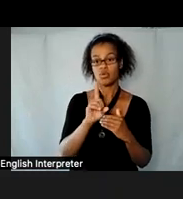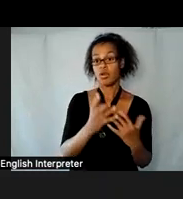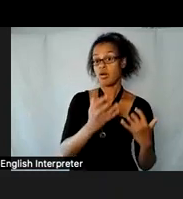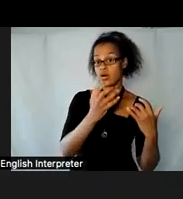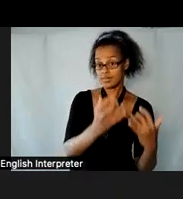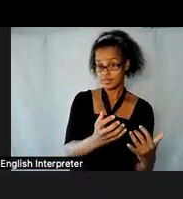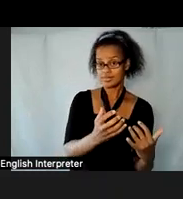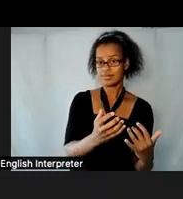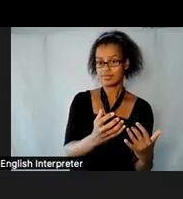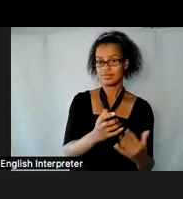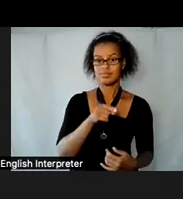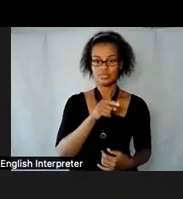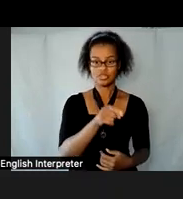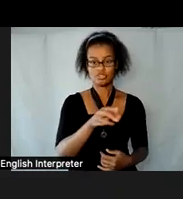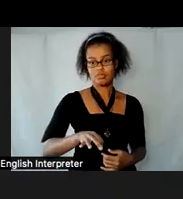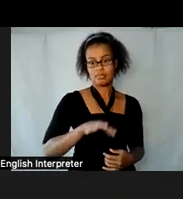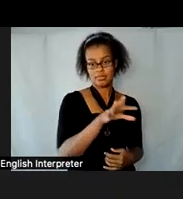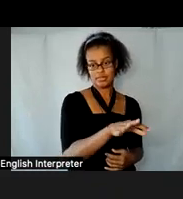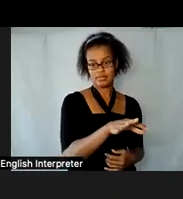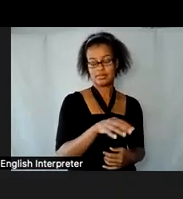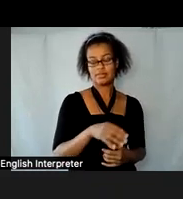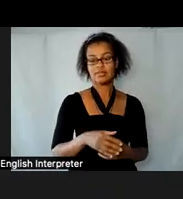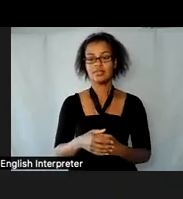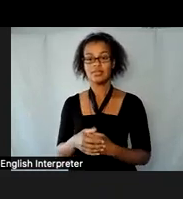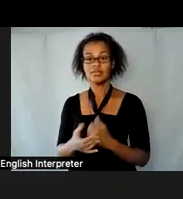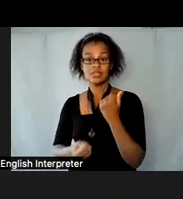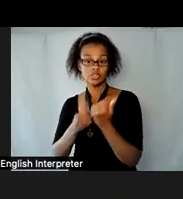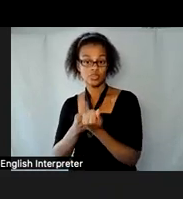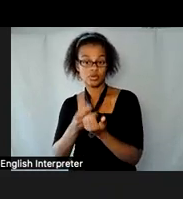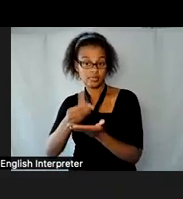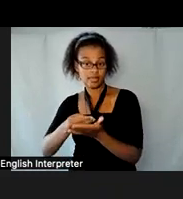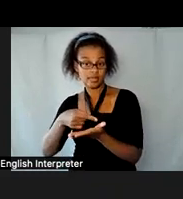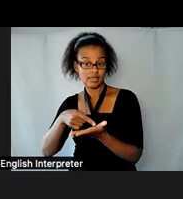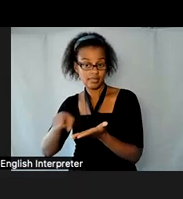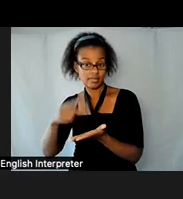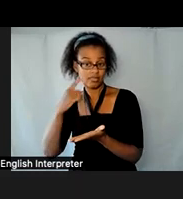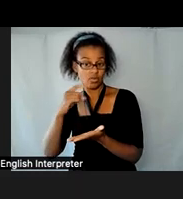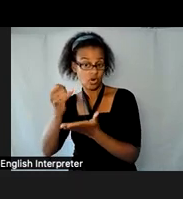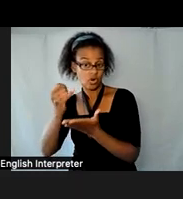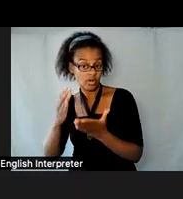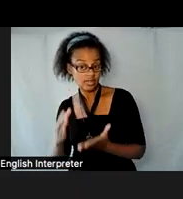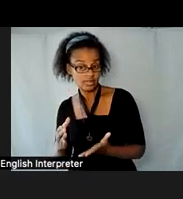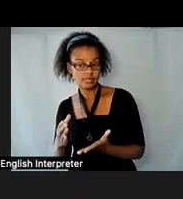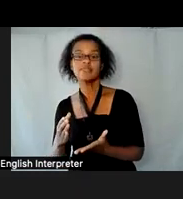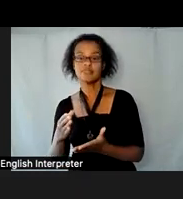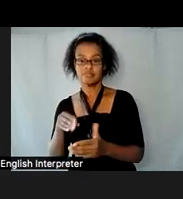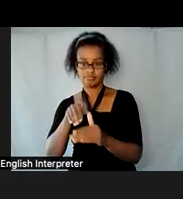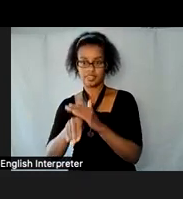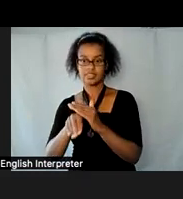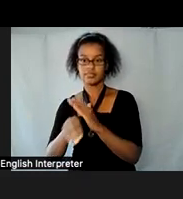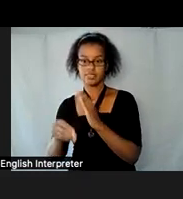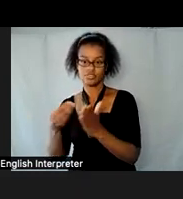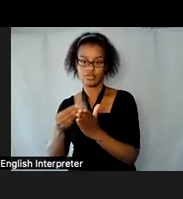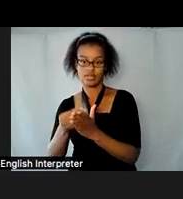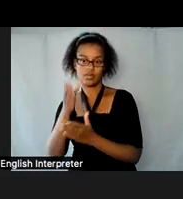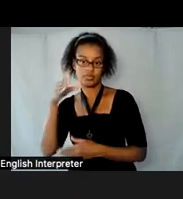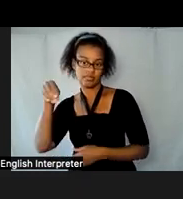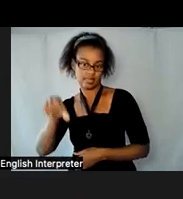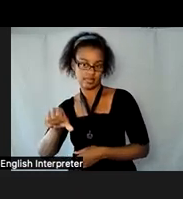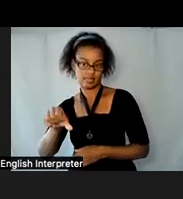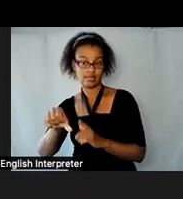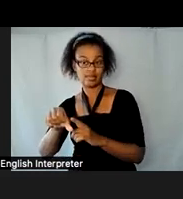the artists are additional up to 5000 on top of your requested grant amount.